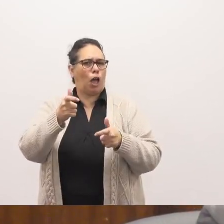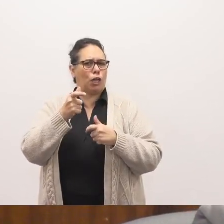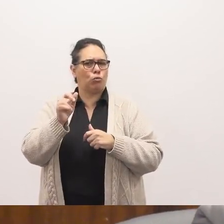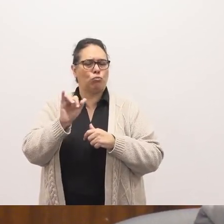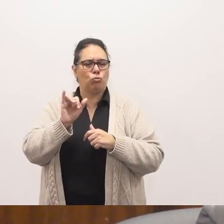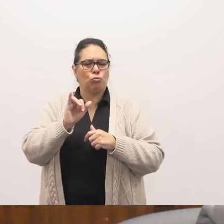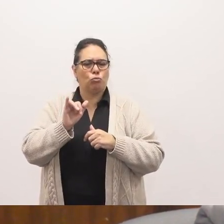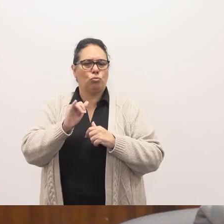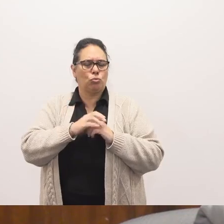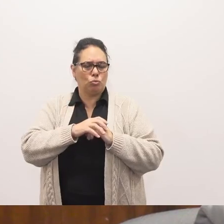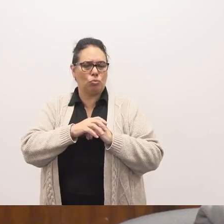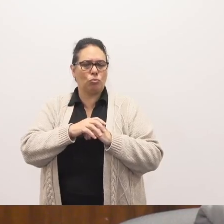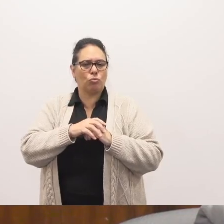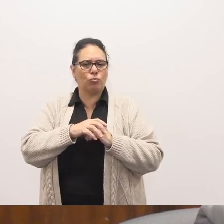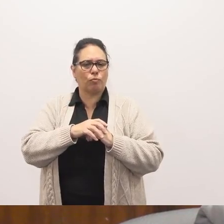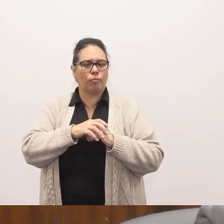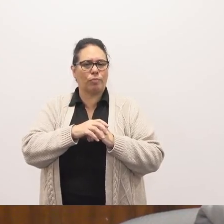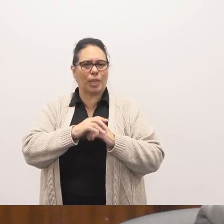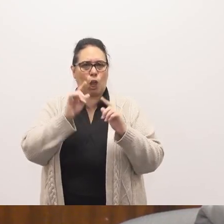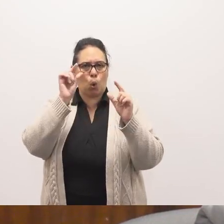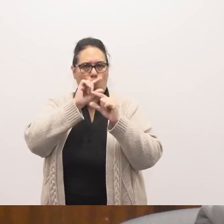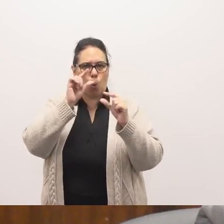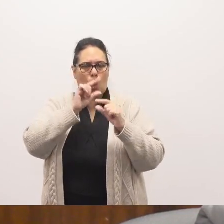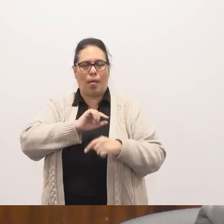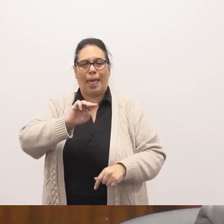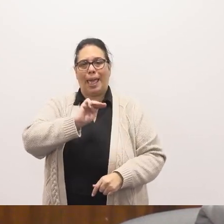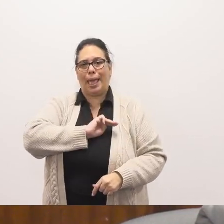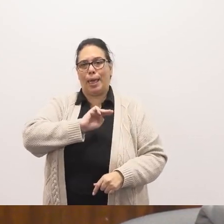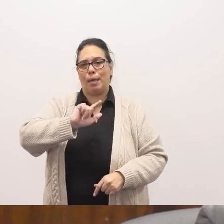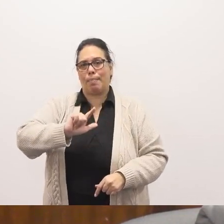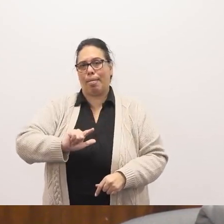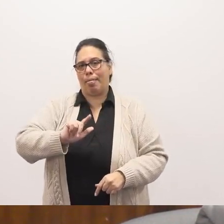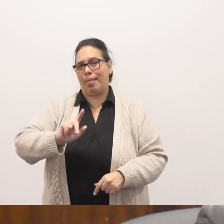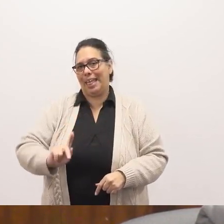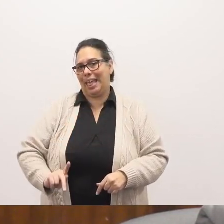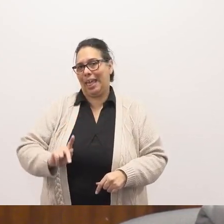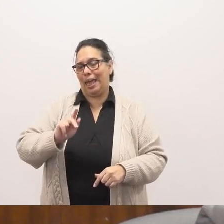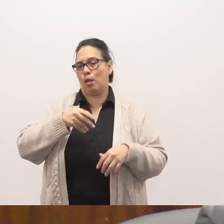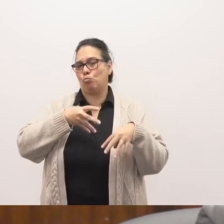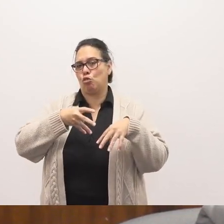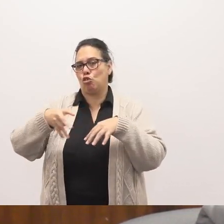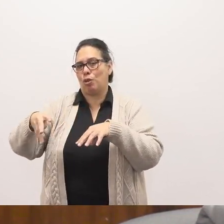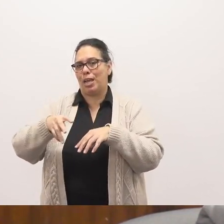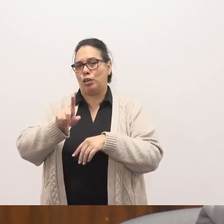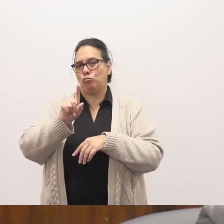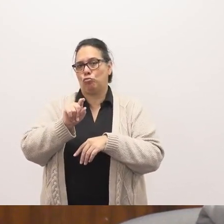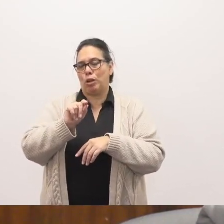go ahead and Google MLK Parade 2025 and look at the times and dates to participate.